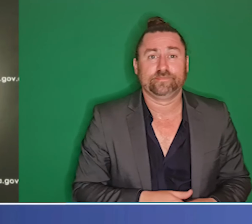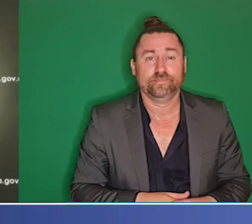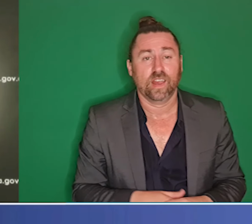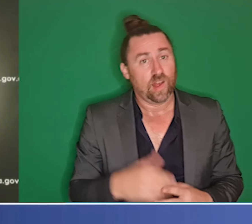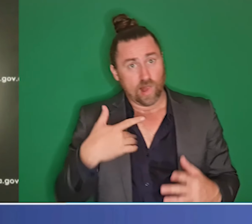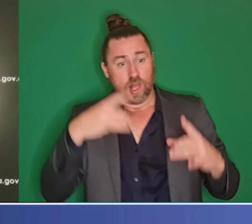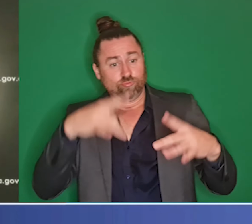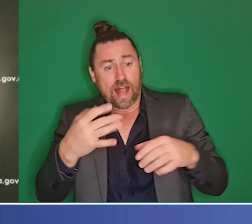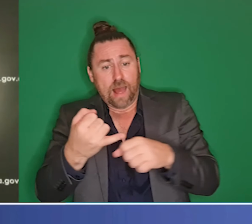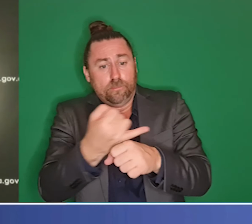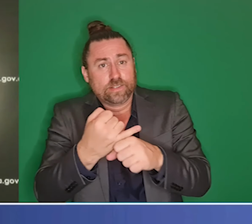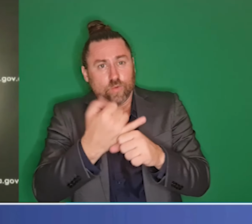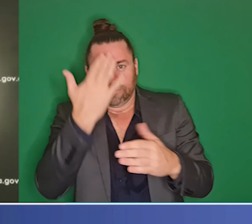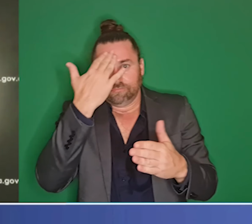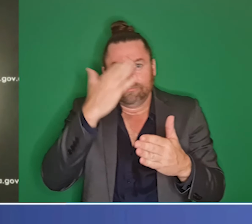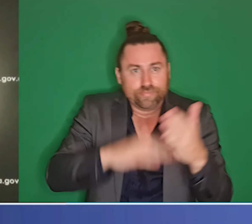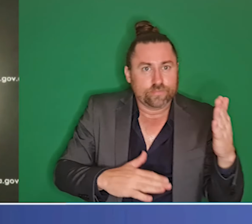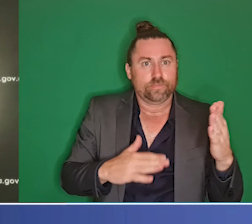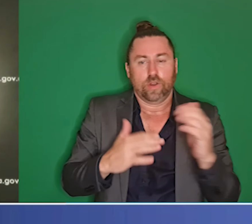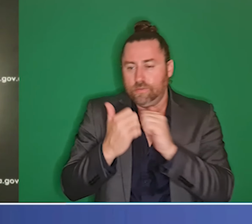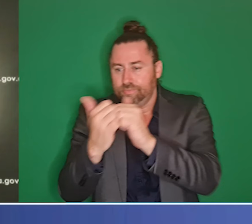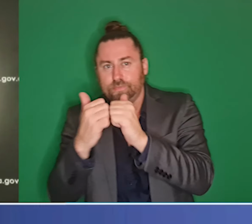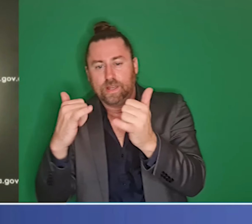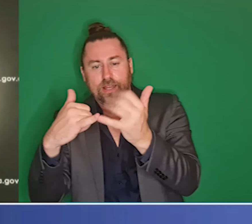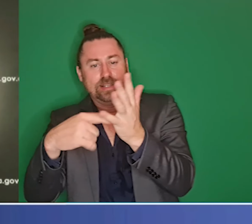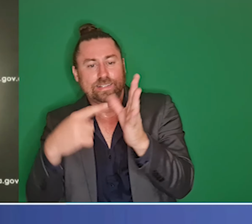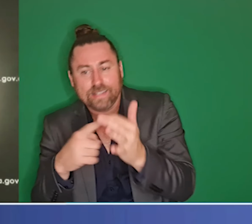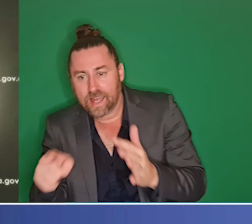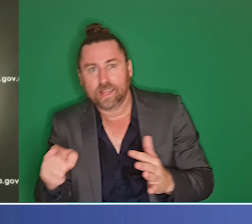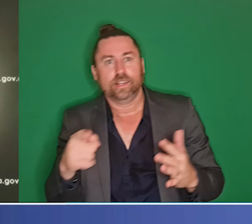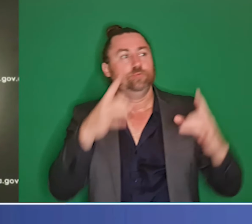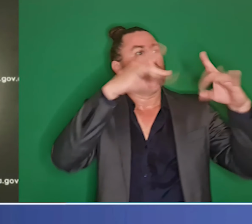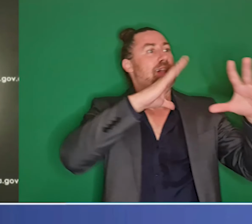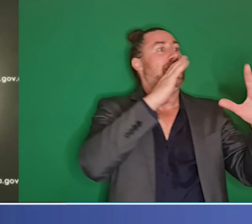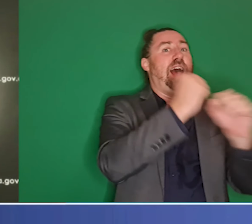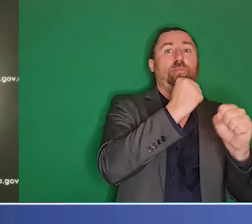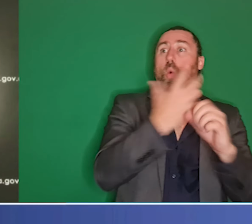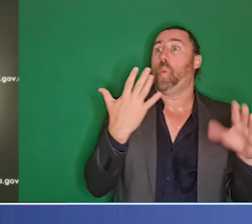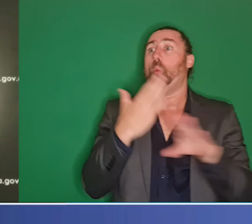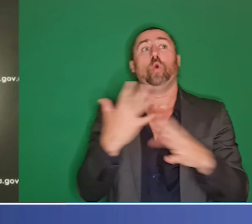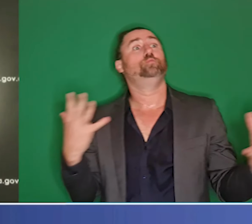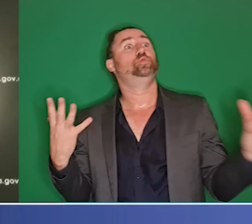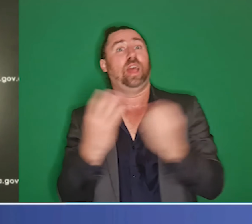and in partnership with local, state, territory and federal governments that have achieved that. So,